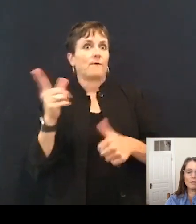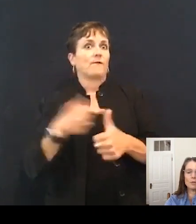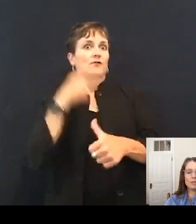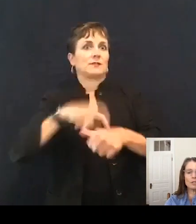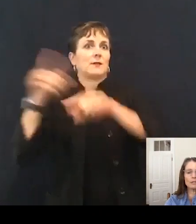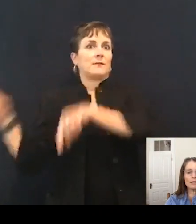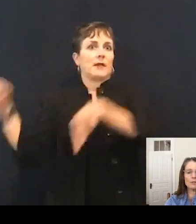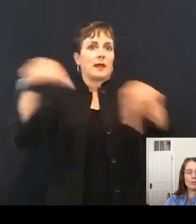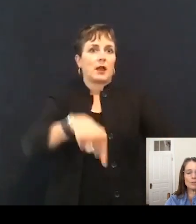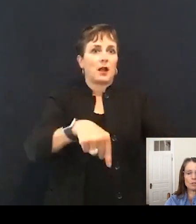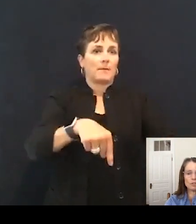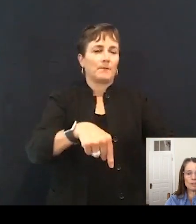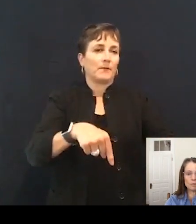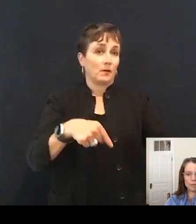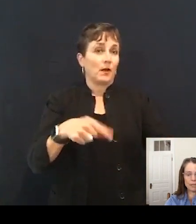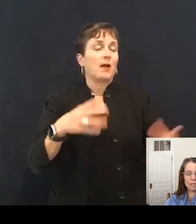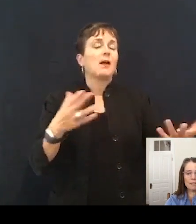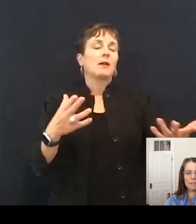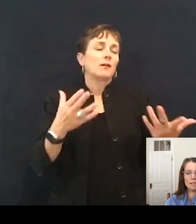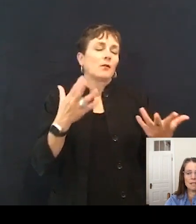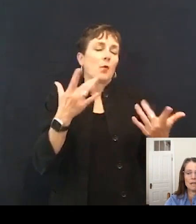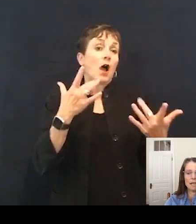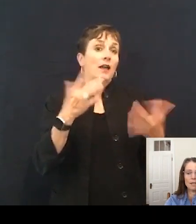Fortunately, the restrictions have been listed, and